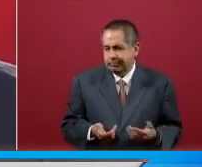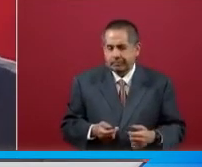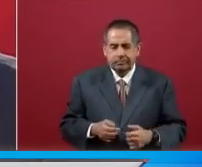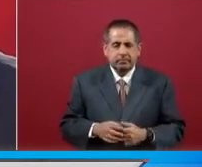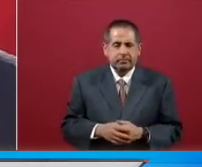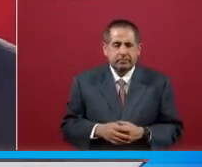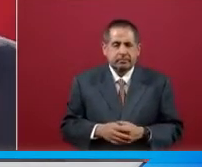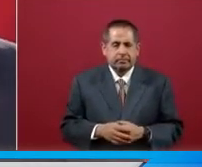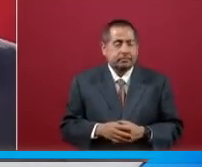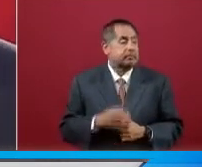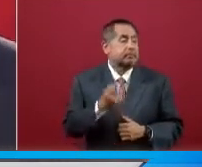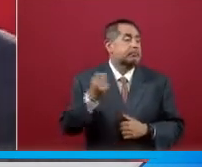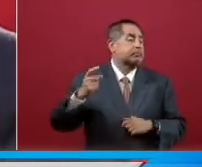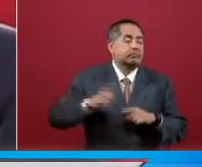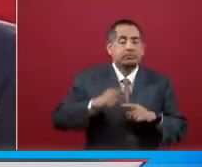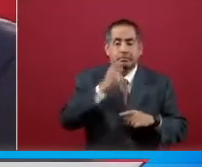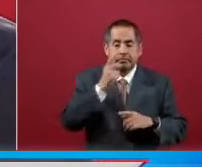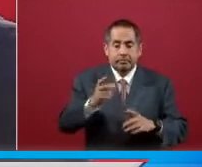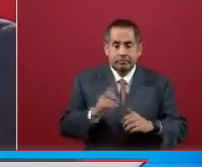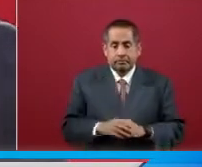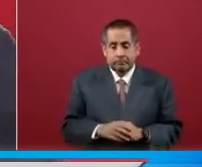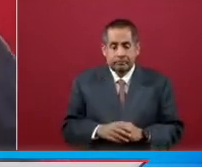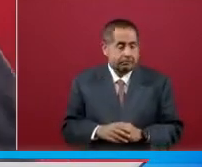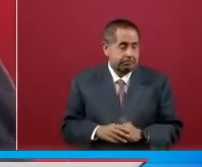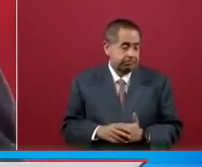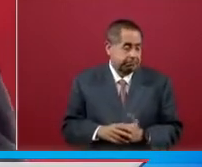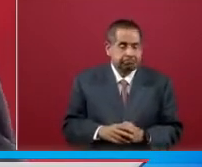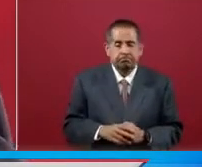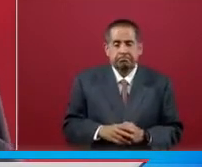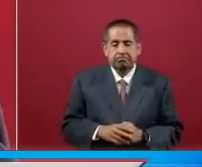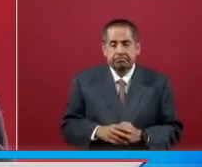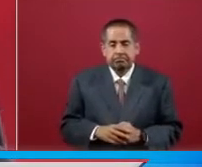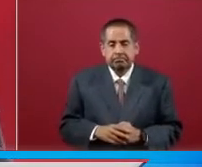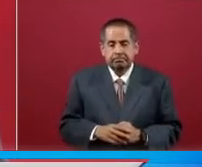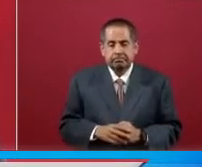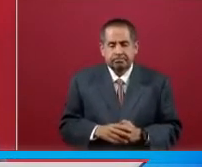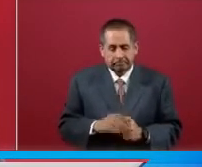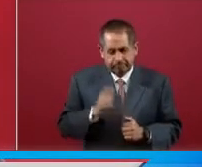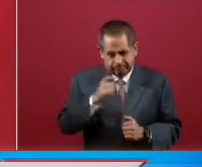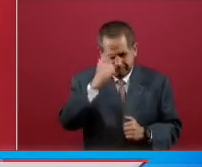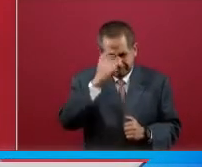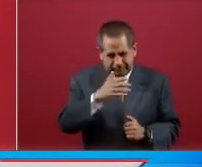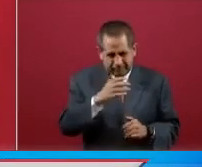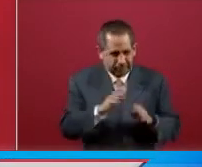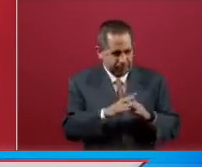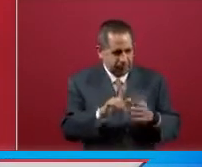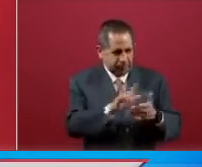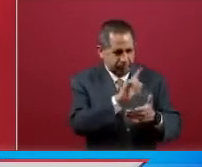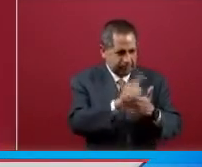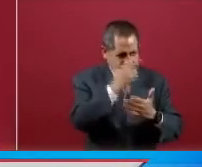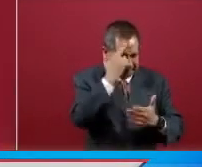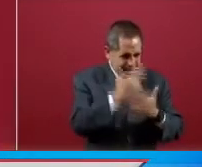Complaints will be made before the Specialized Prosecutor for the Attention of Electoral Crimes and the National Electoral Institute